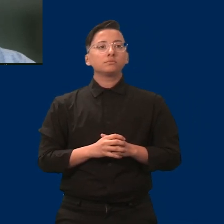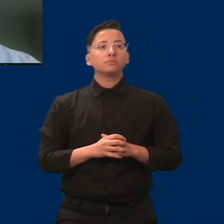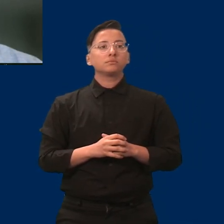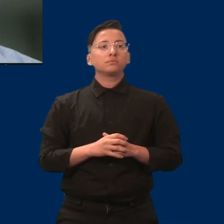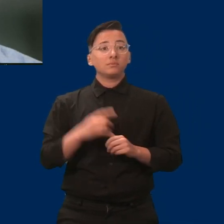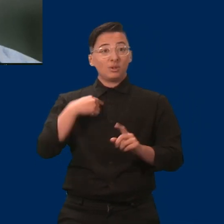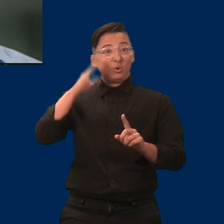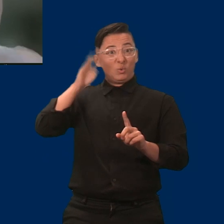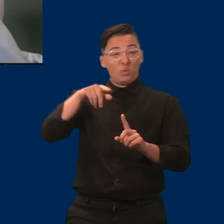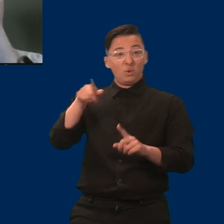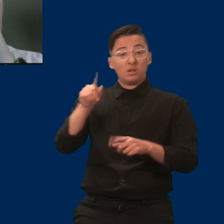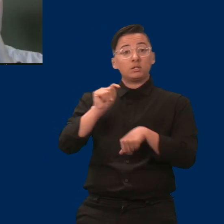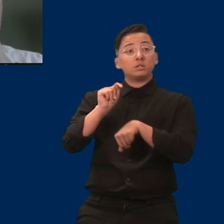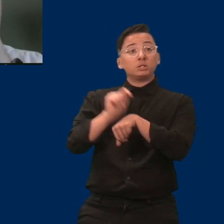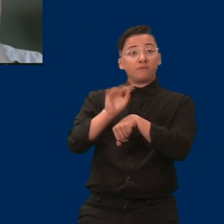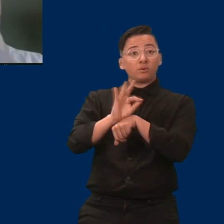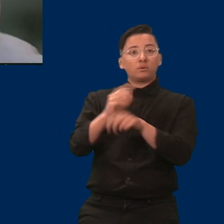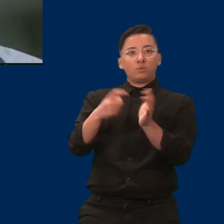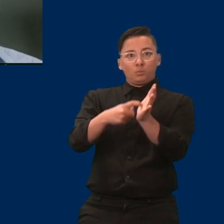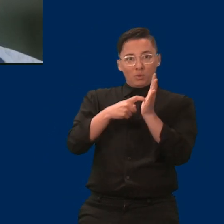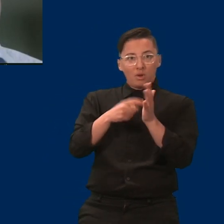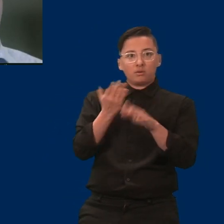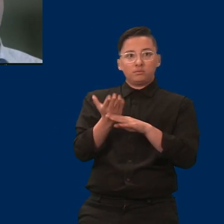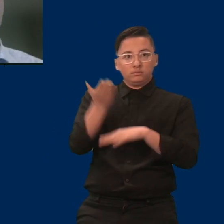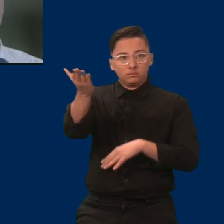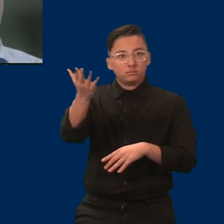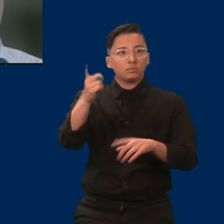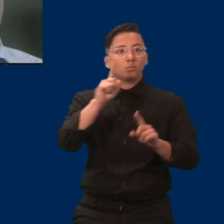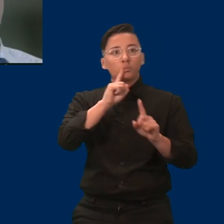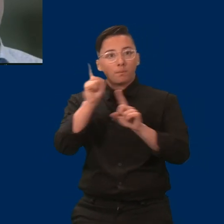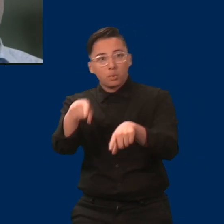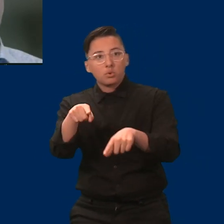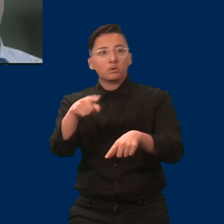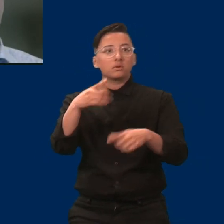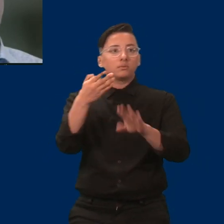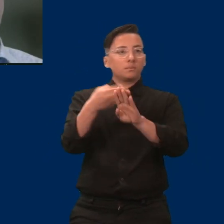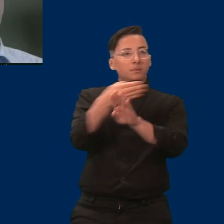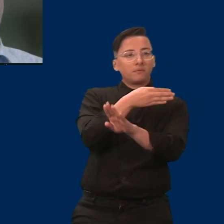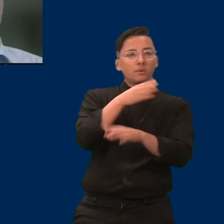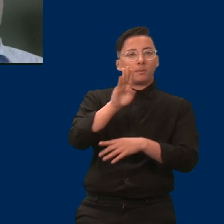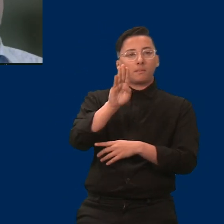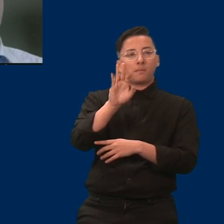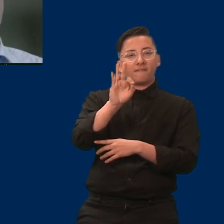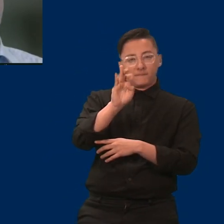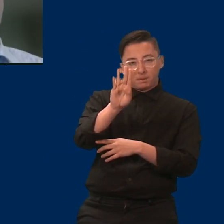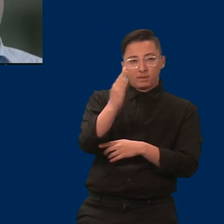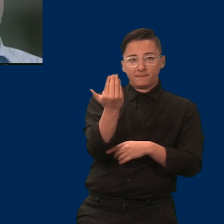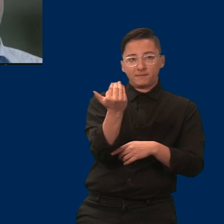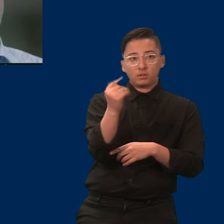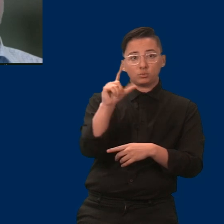to submit its report to the chairs by February 15 of 2023. So I think that's something